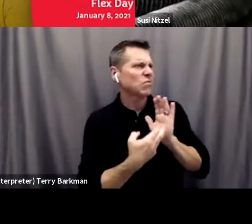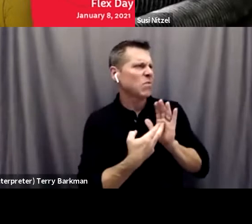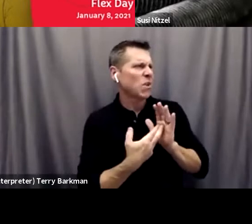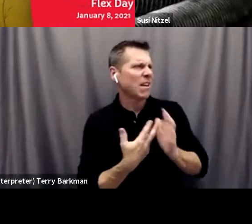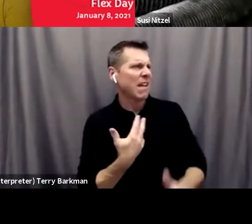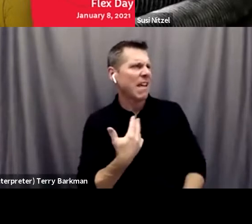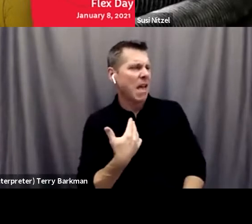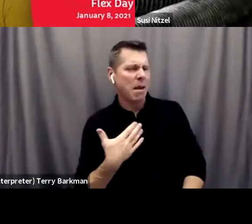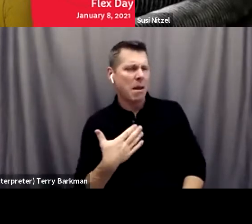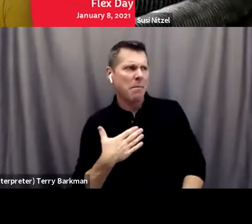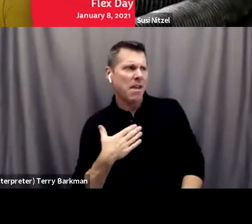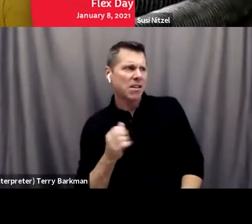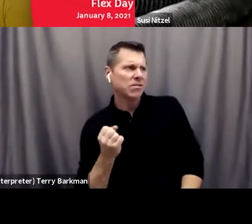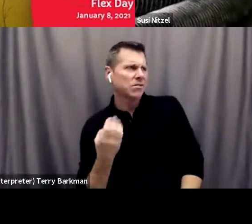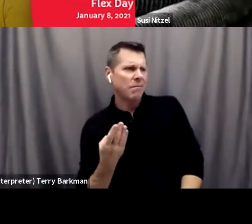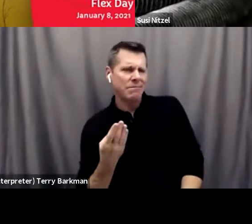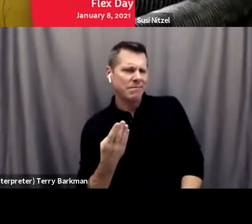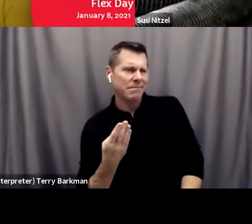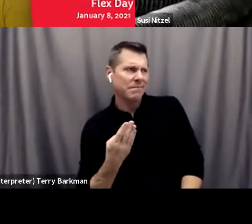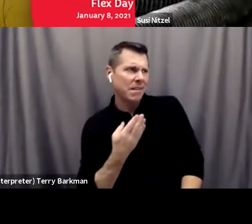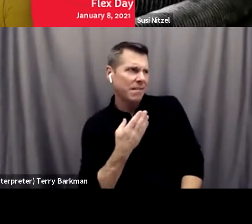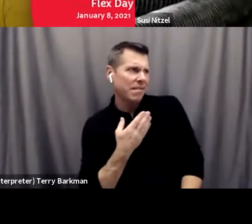job. And I didn't know what to say to her. Unknown: And,